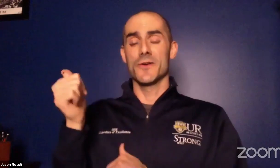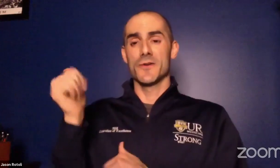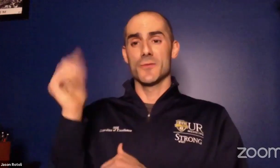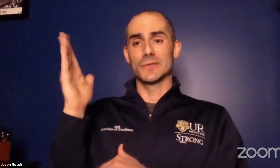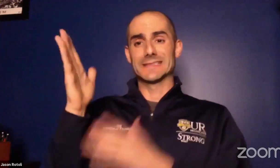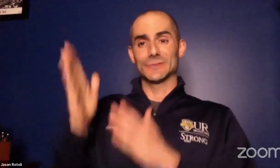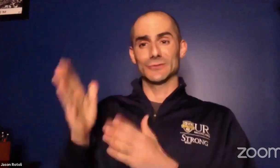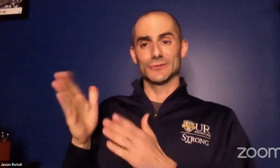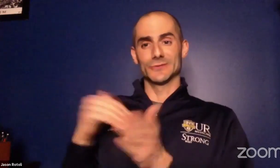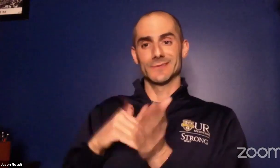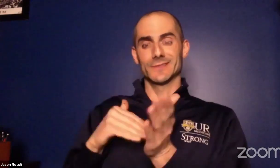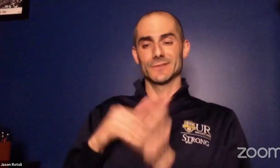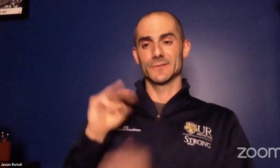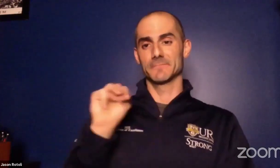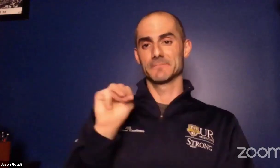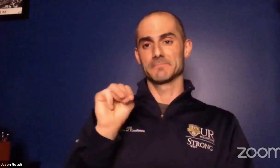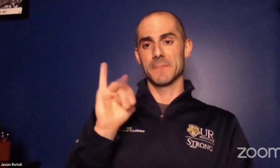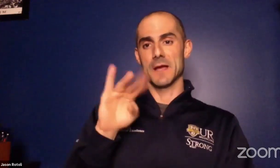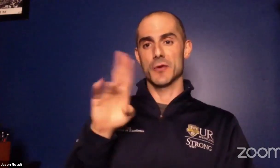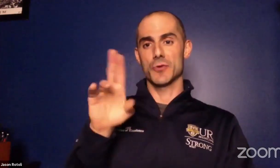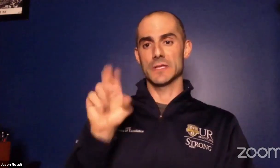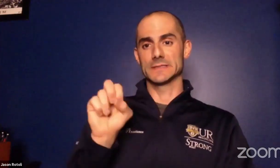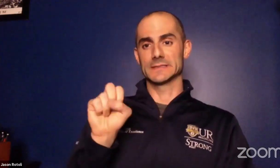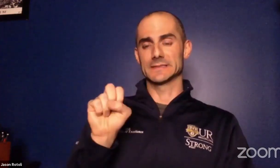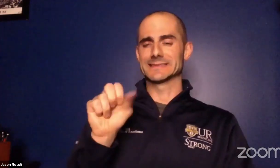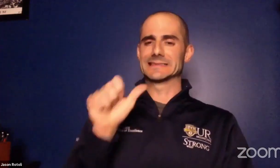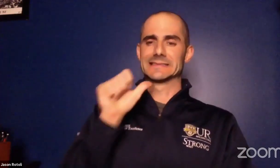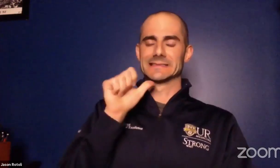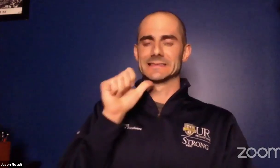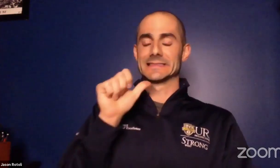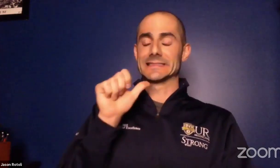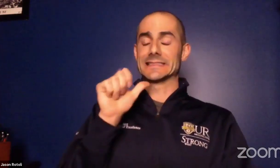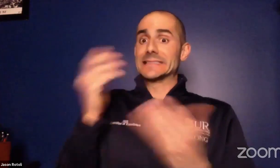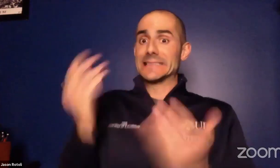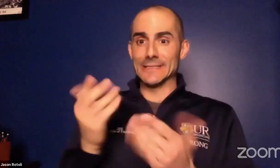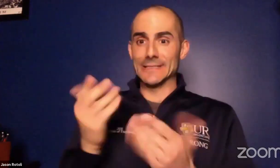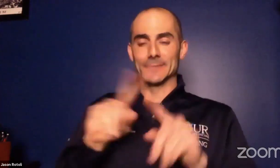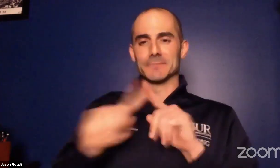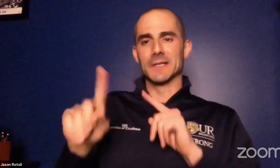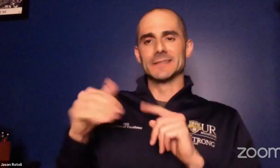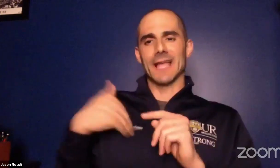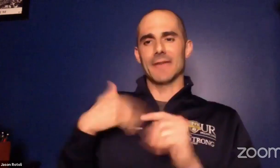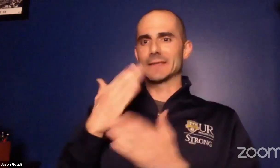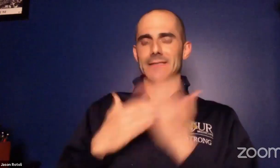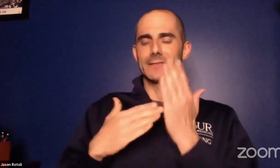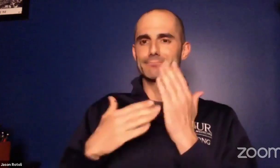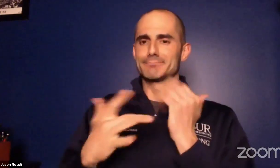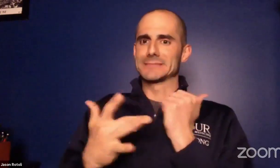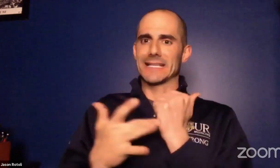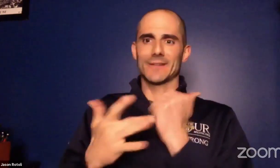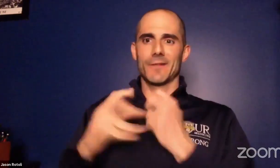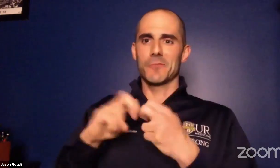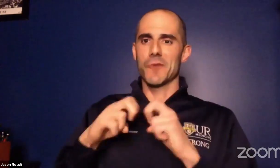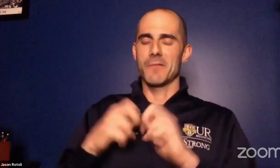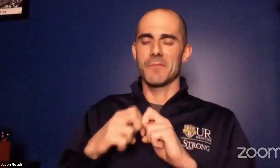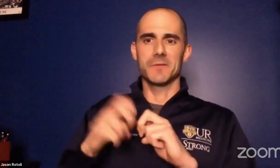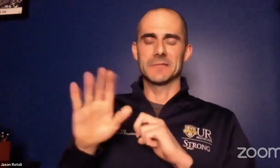And thank our tech team, our captionist, and our interpreters. So right now I'm going to hand this over to Dr. Jason Rotoli.